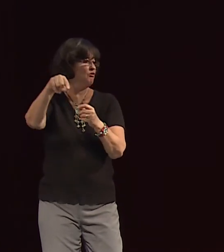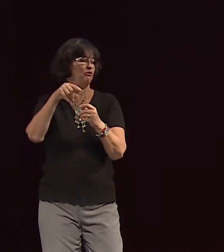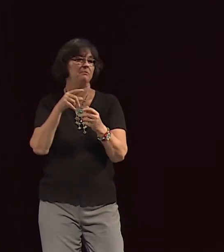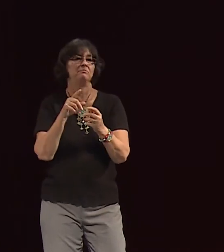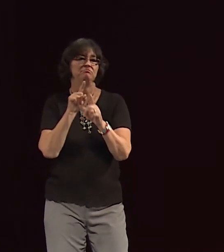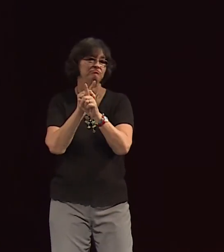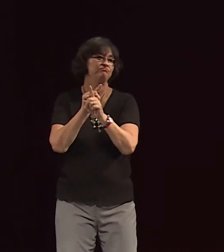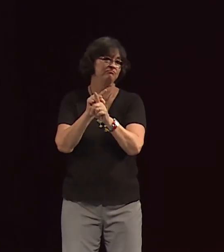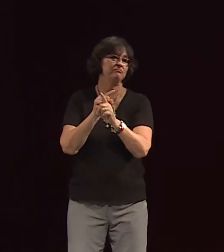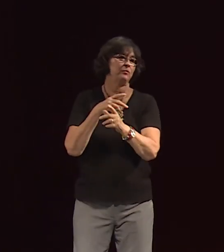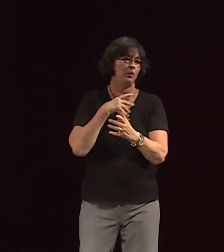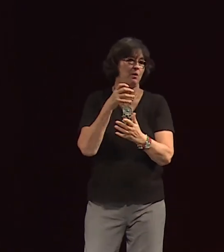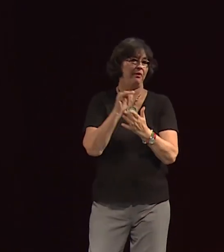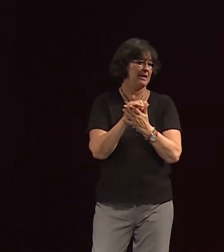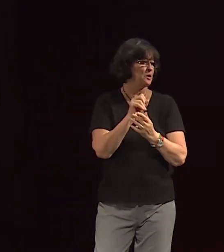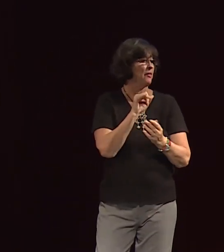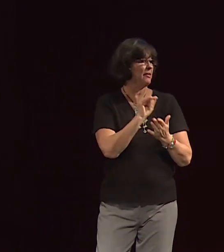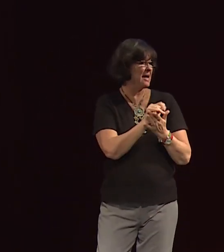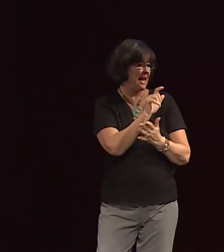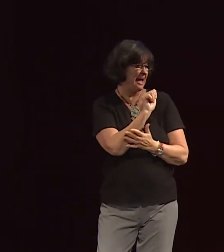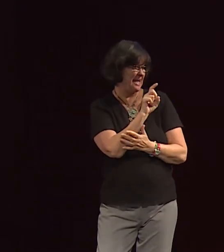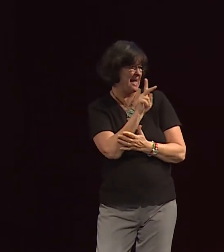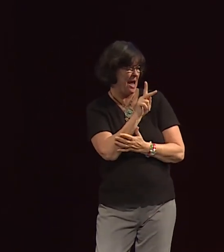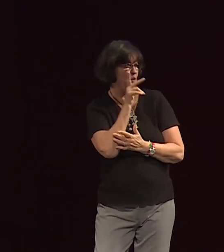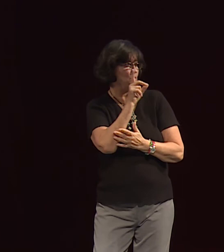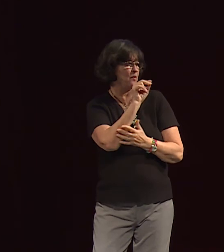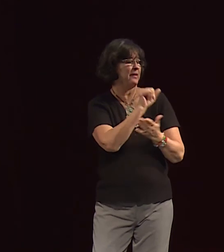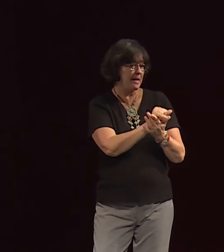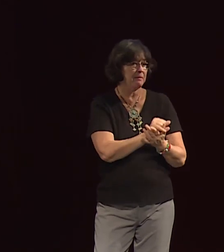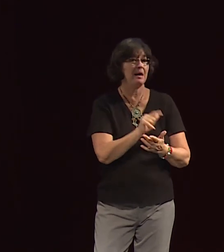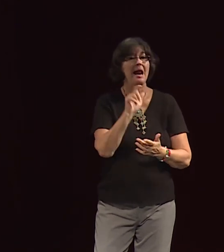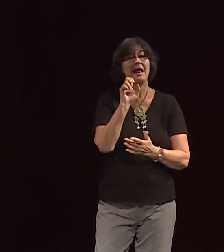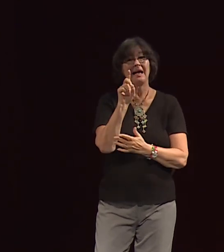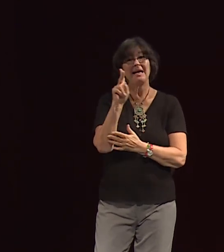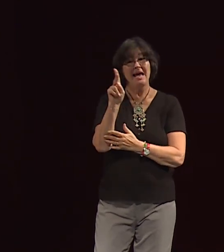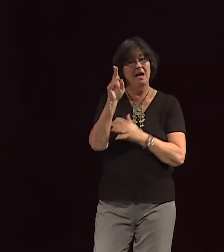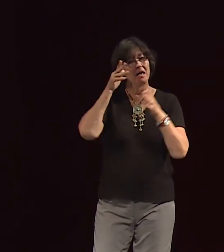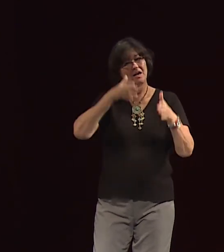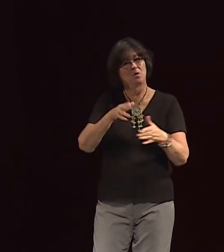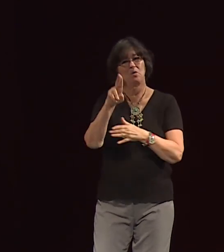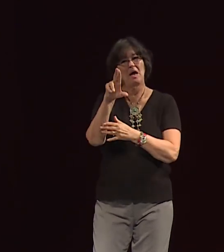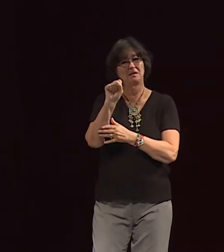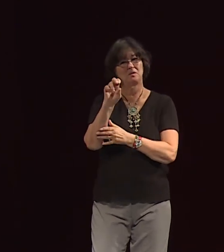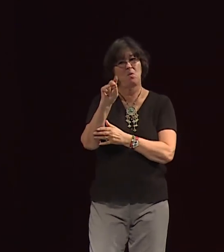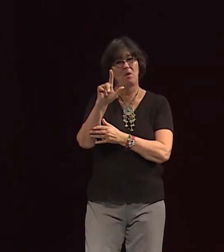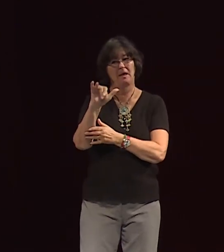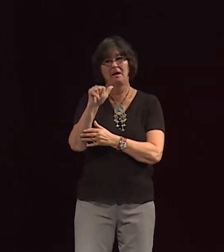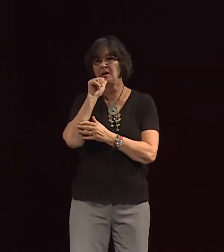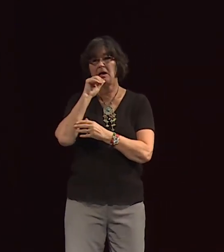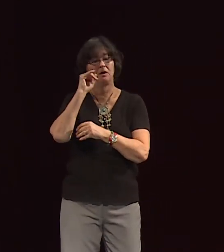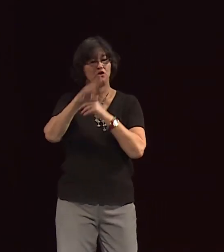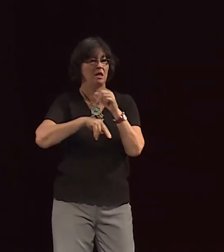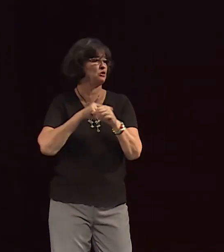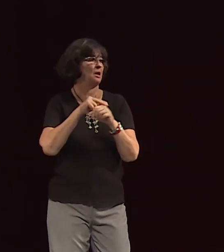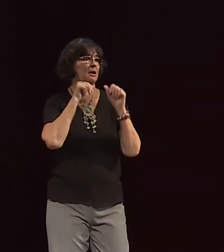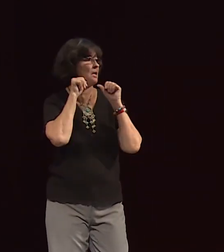and we're trying to involve people at that level to change the language around how we talk about deafness.